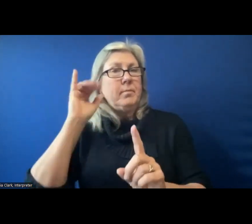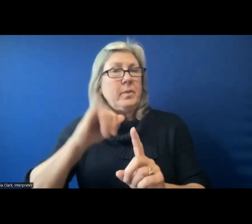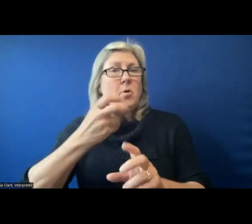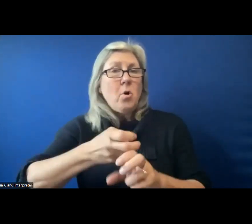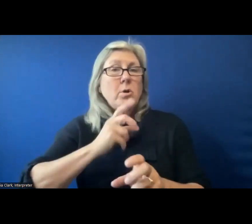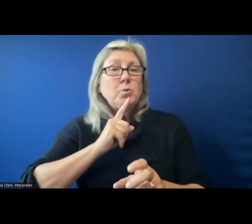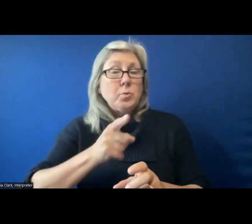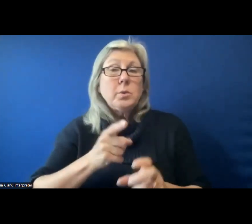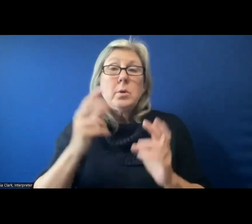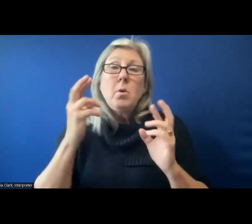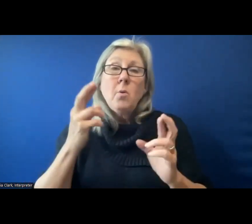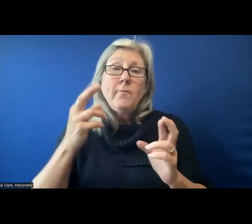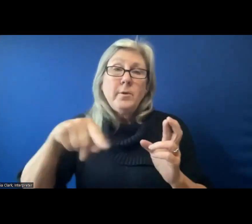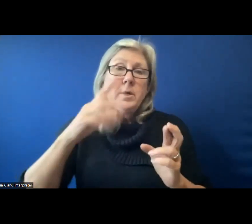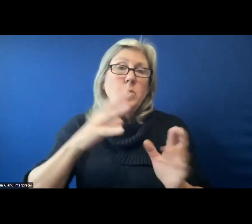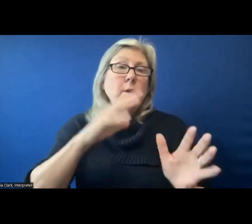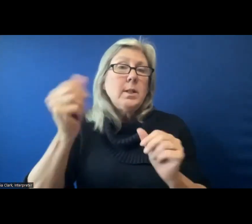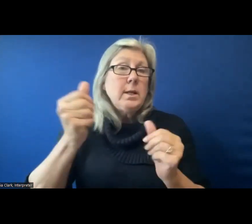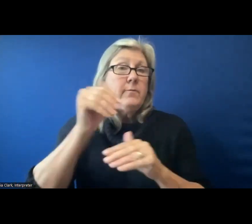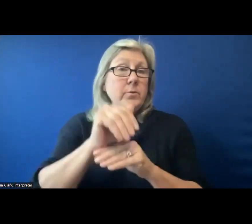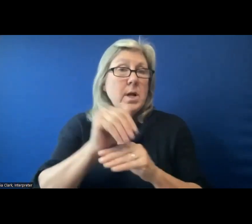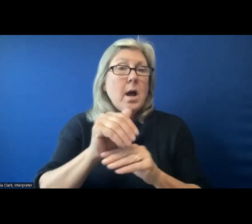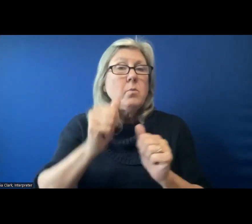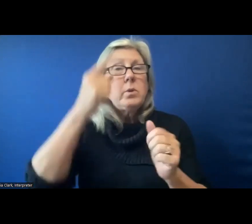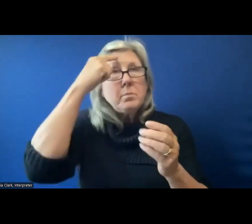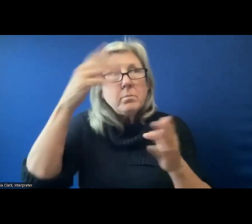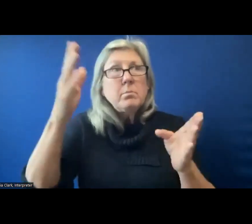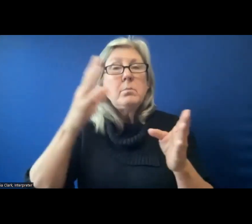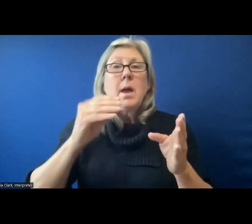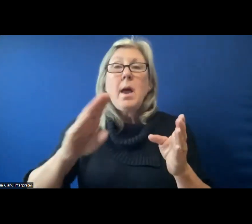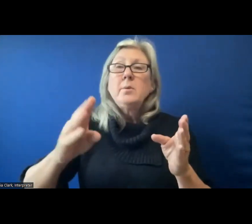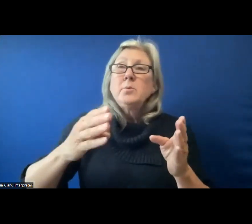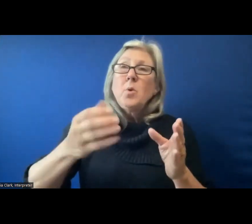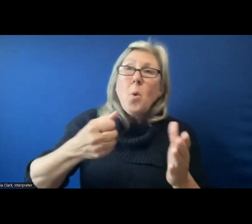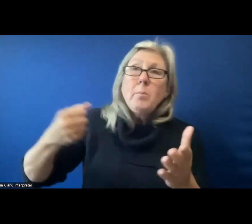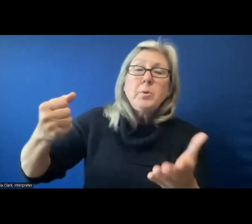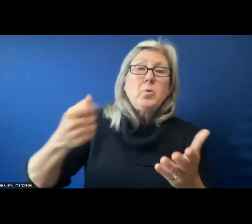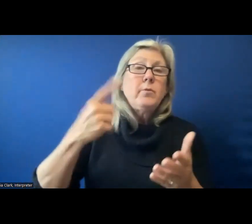an open mind and an open door to your neighbors with disabilities. Thank you, again, for being